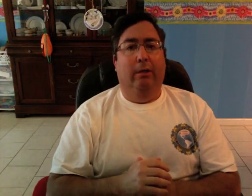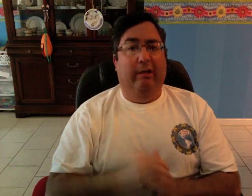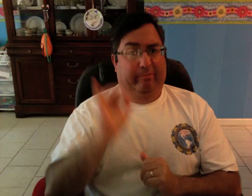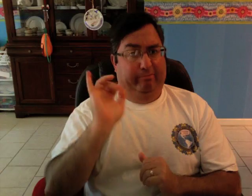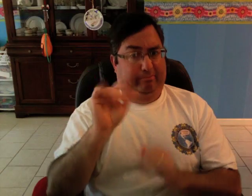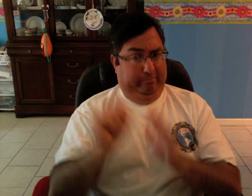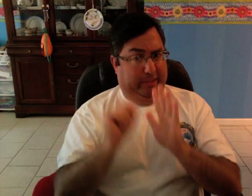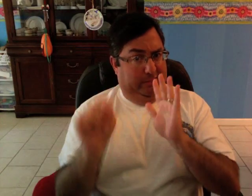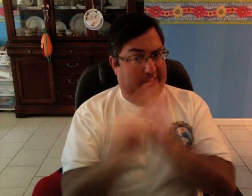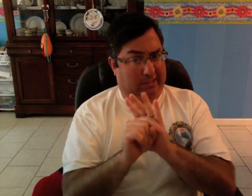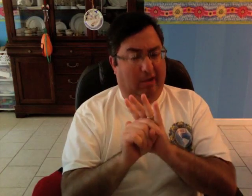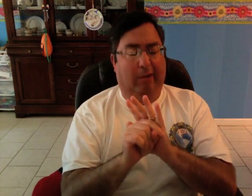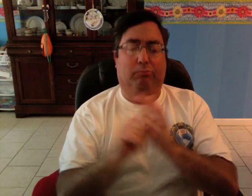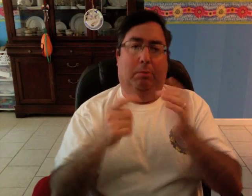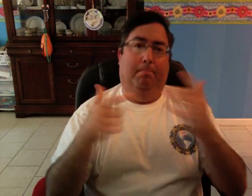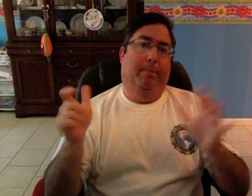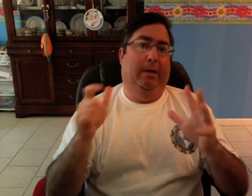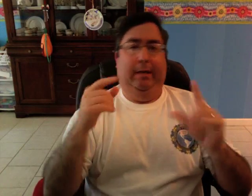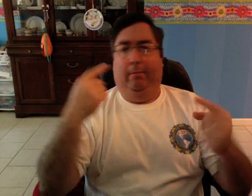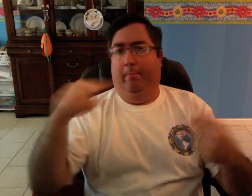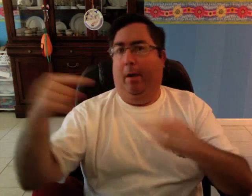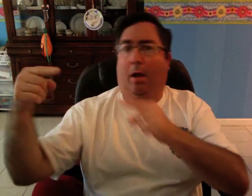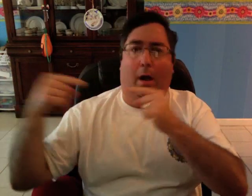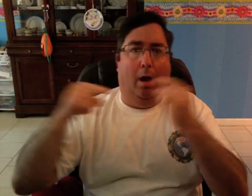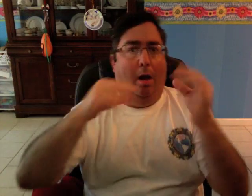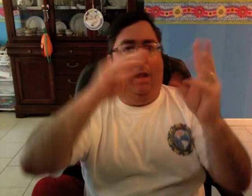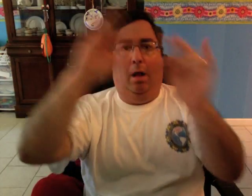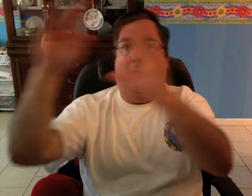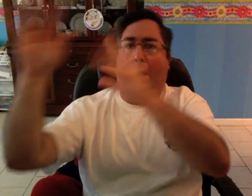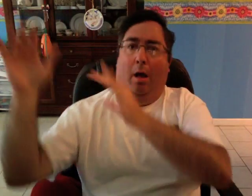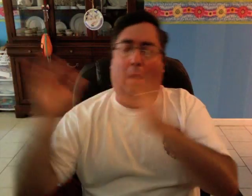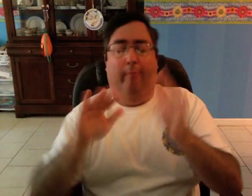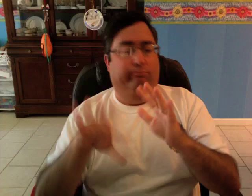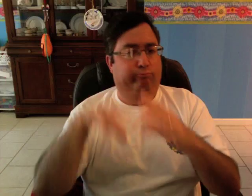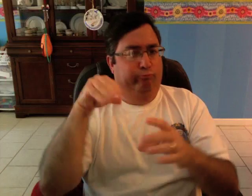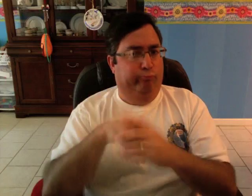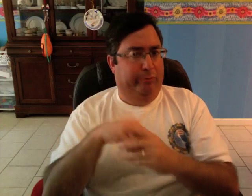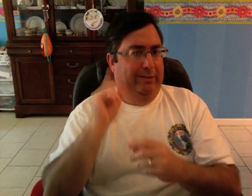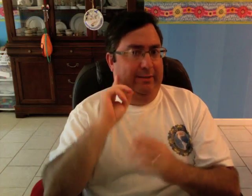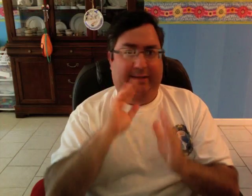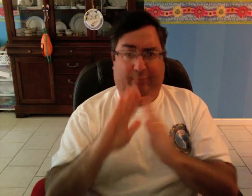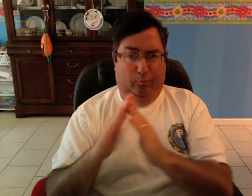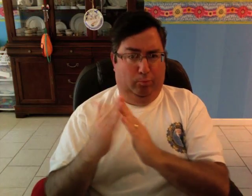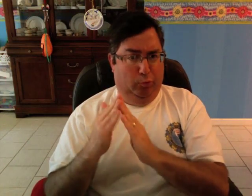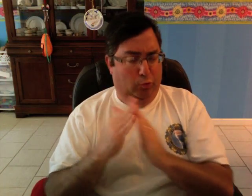At the time, there was a big controversy about it in the Deaf community --